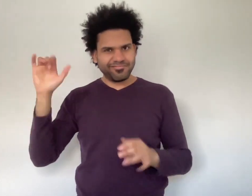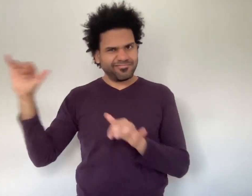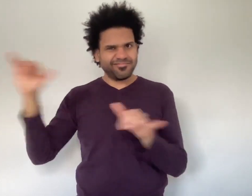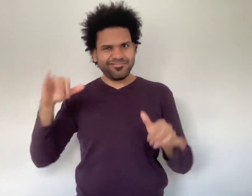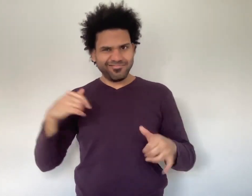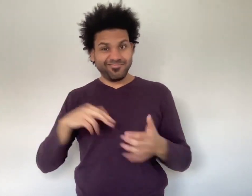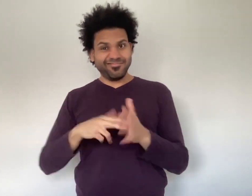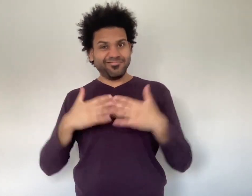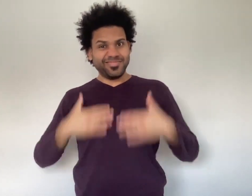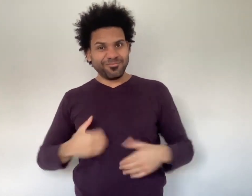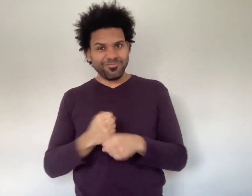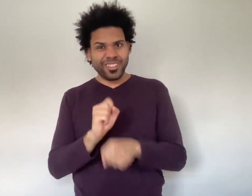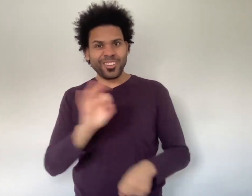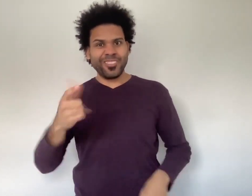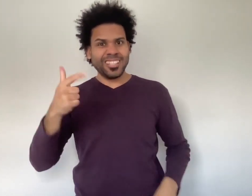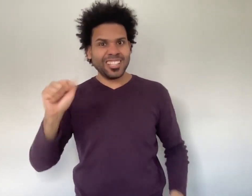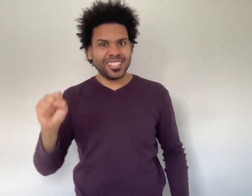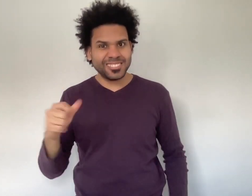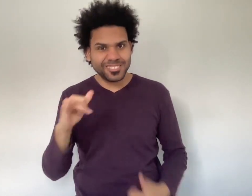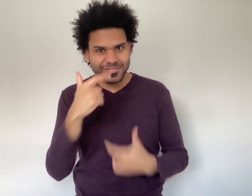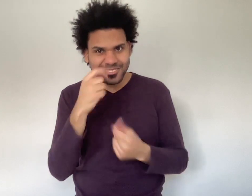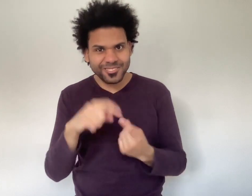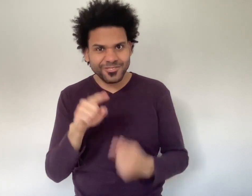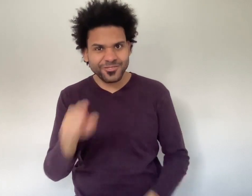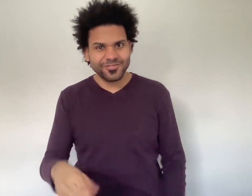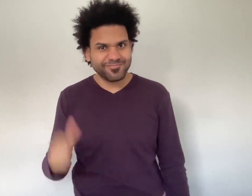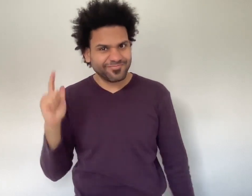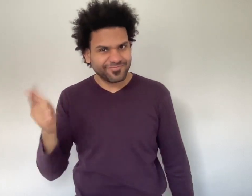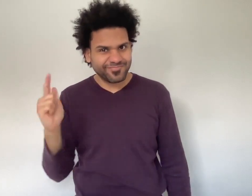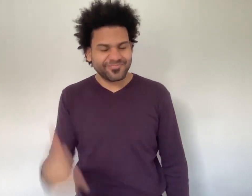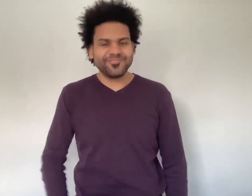The human body is also majorly mades of gas. Isn’t that interesting?